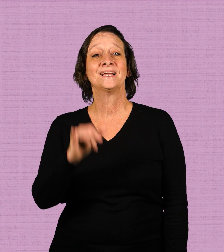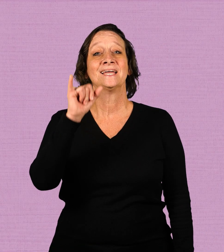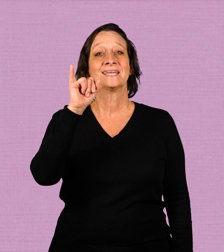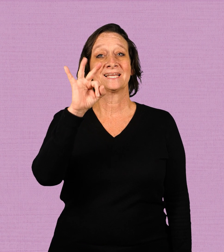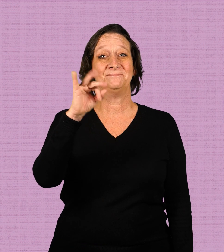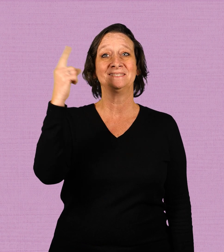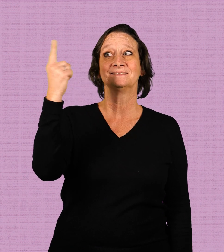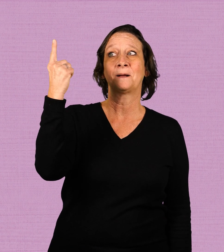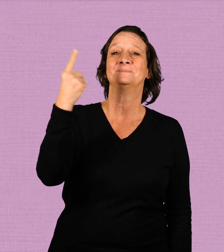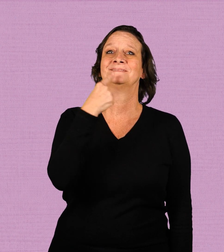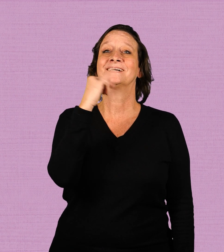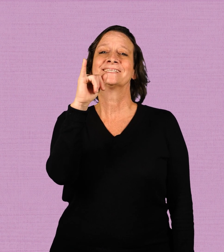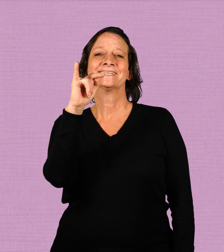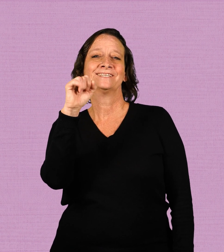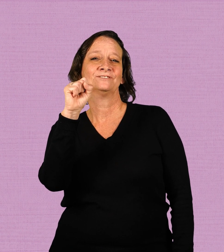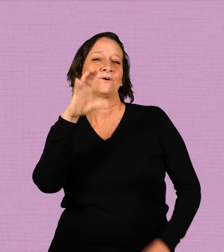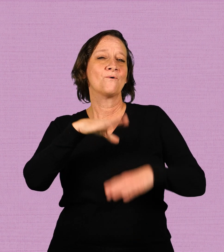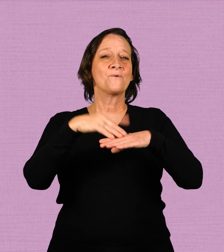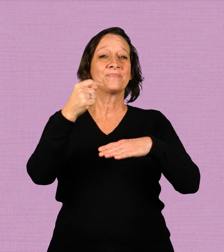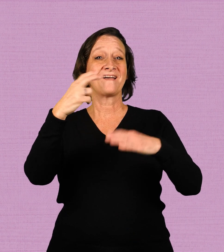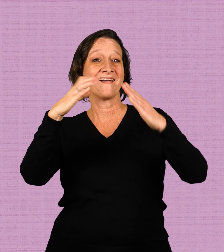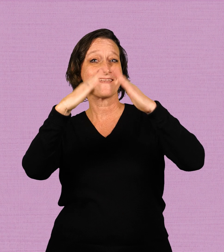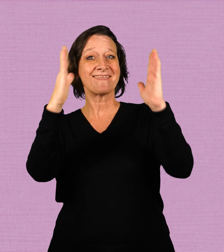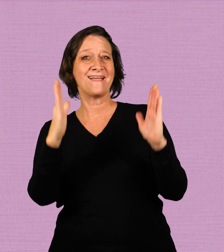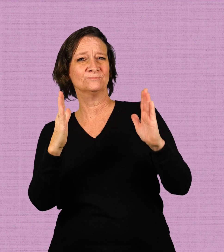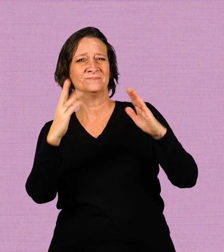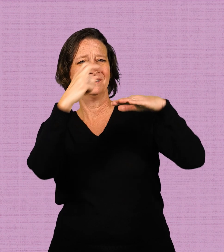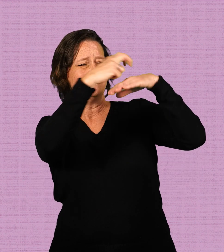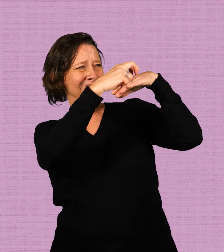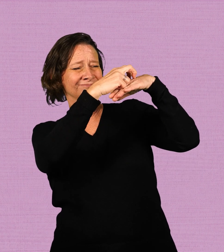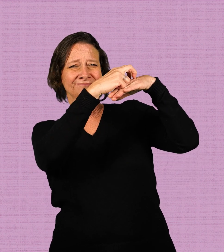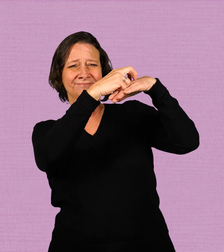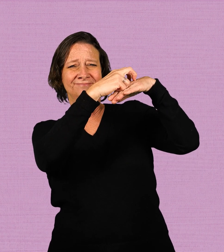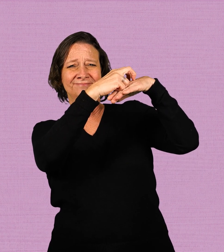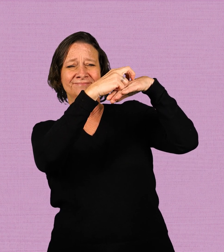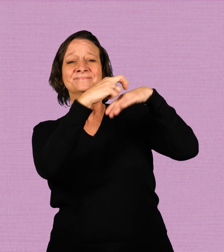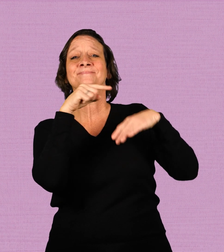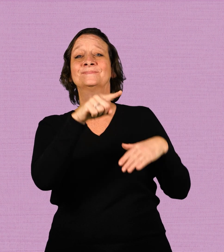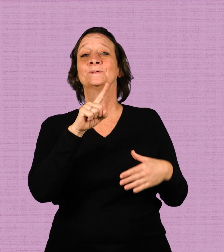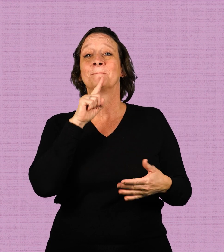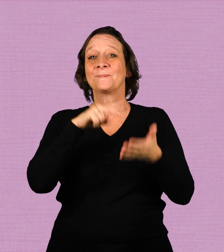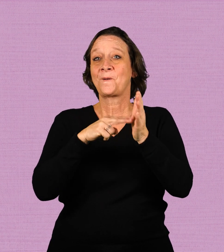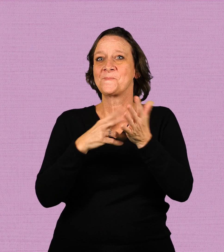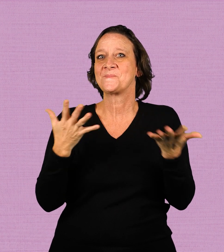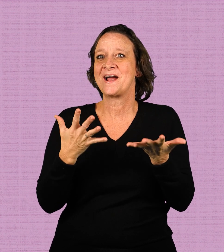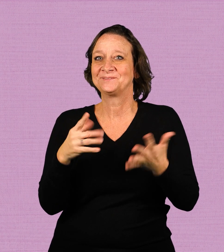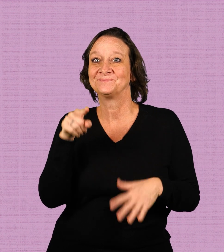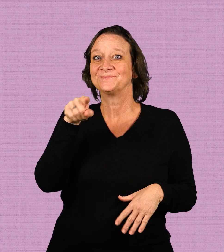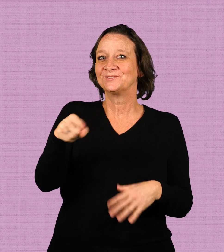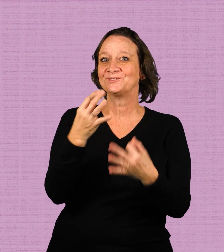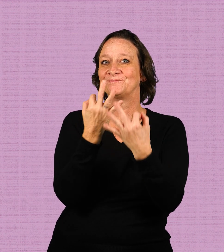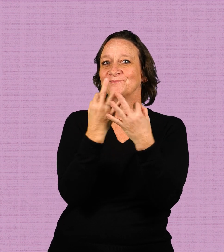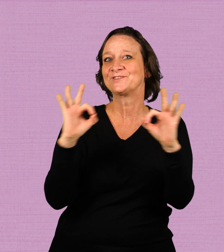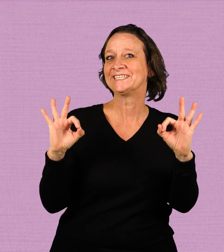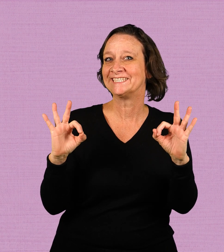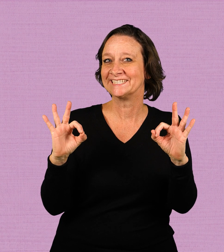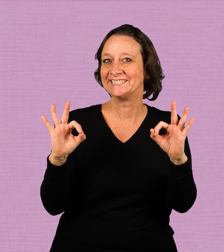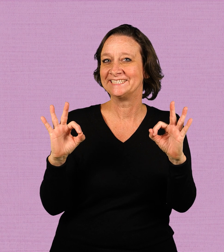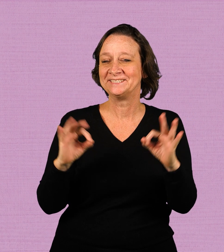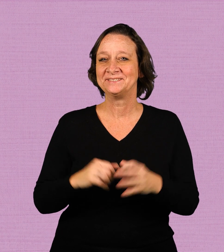If someone says, “it’s on the house,” that really means it’s free.